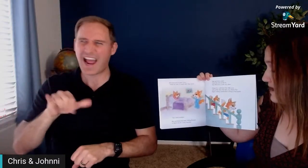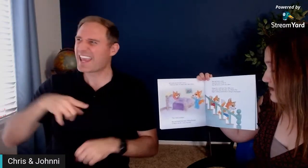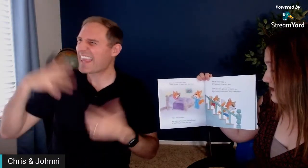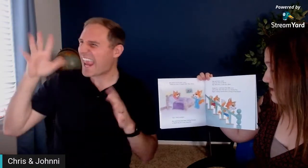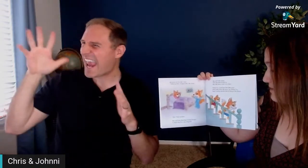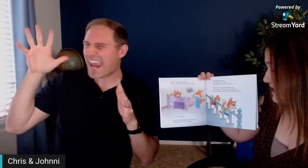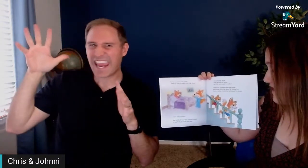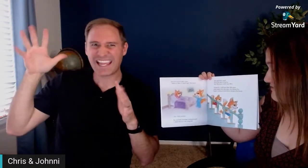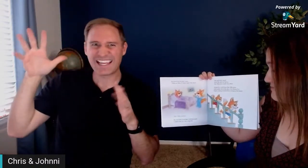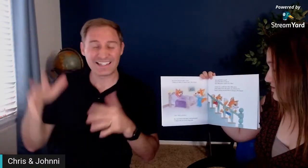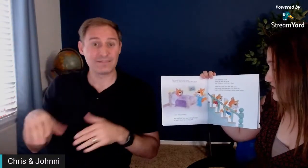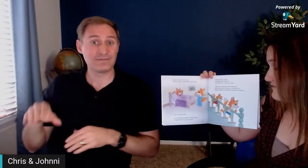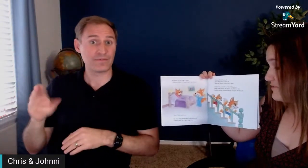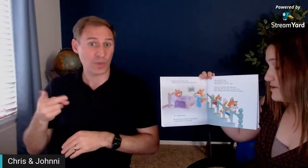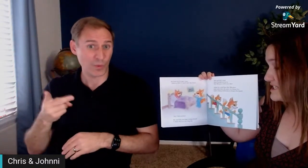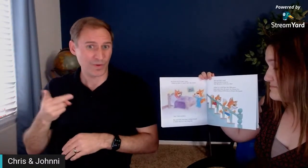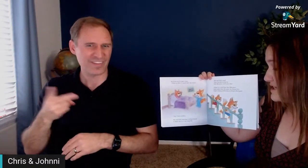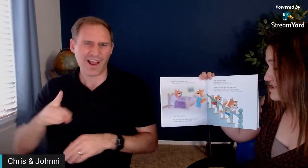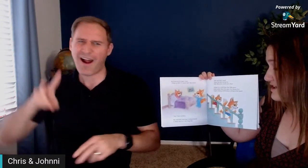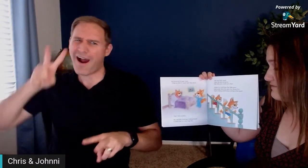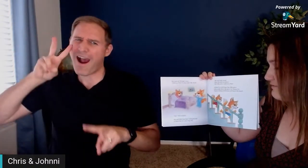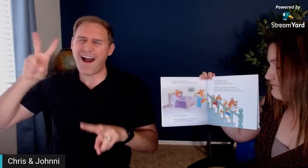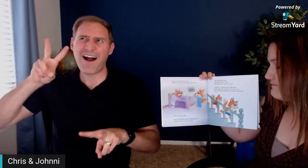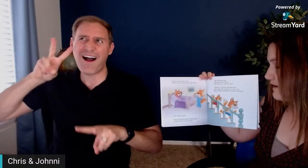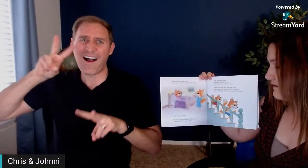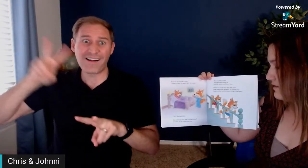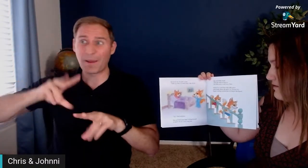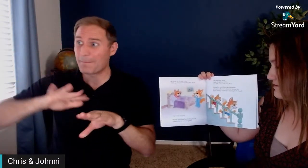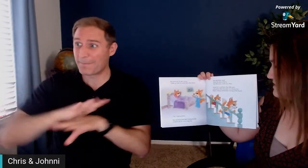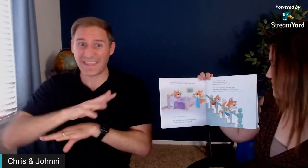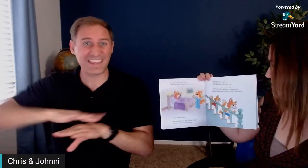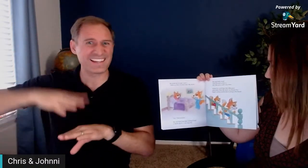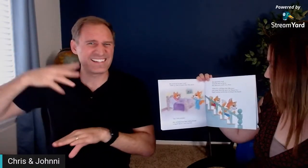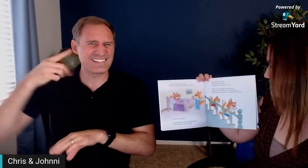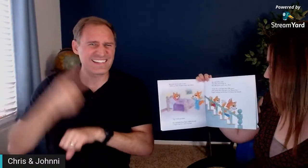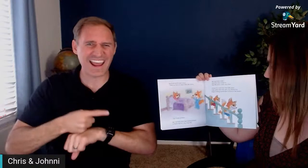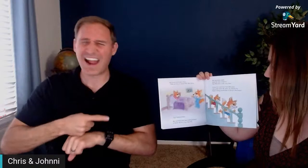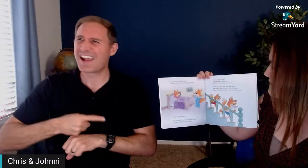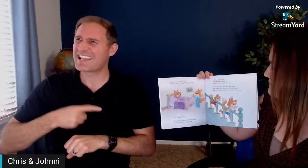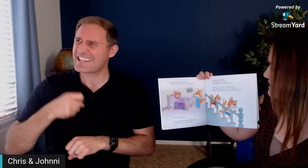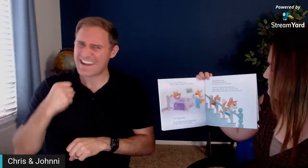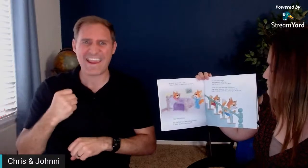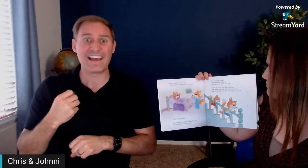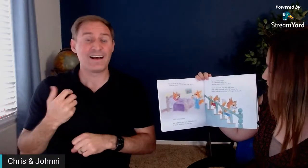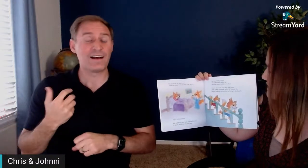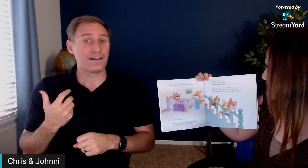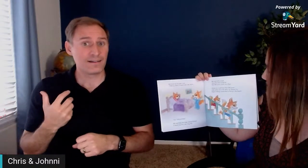ben and emily have been looking forward to beach day for a very long time ben and emily raced down